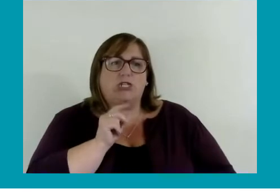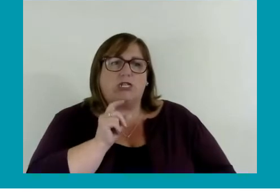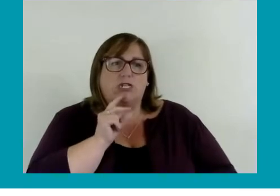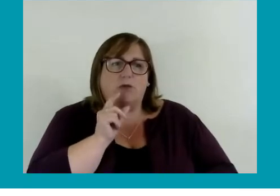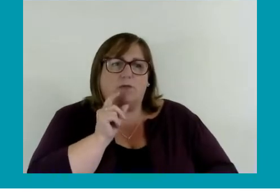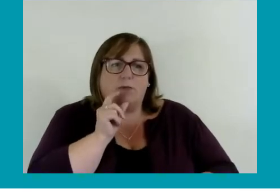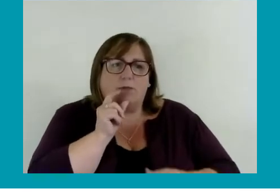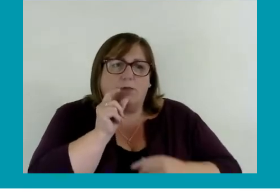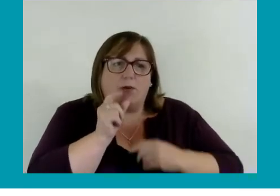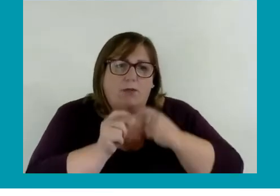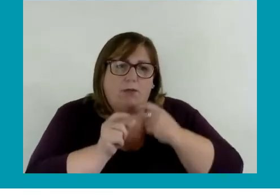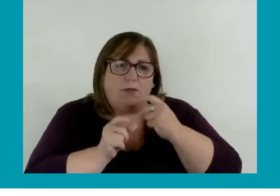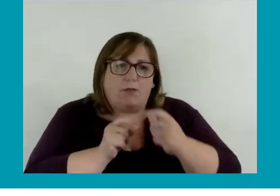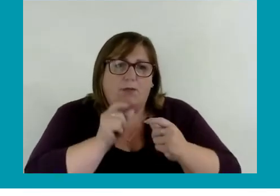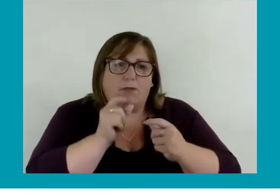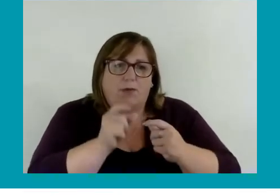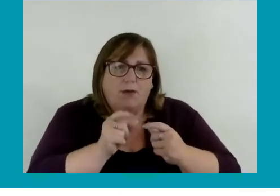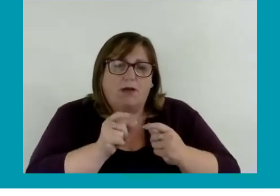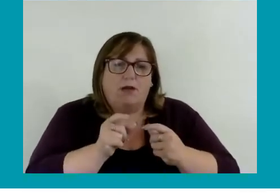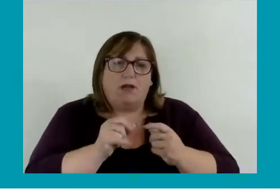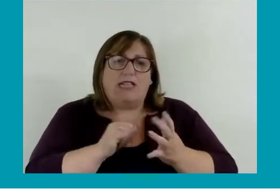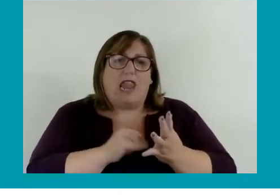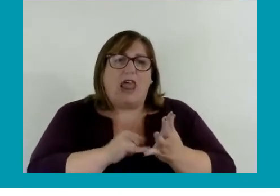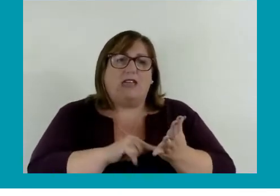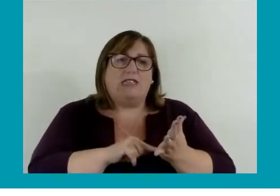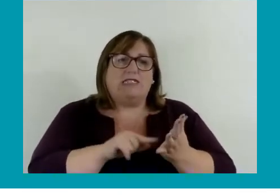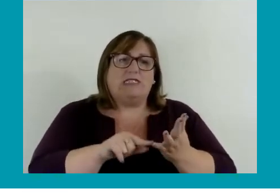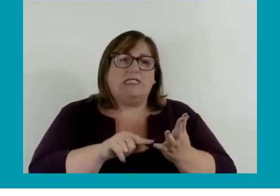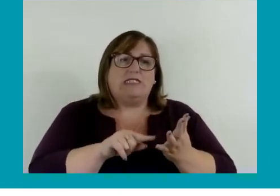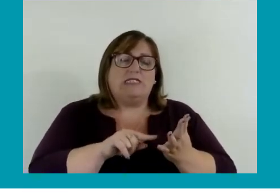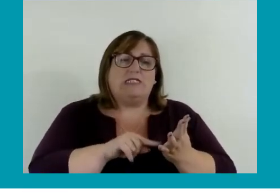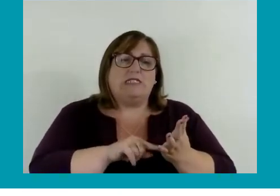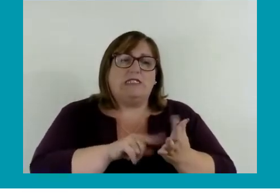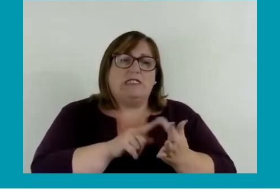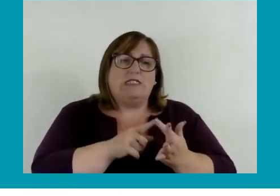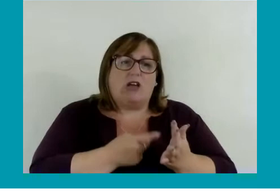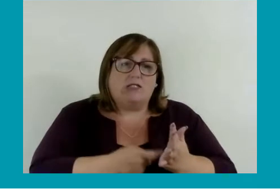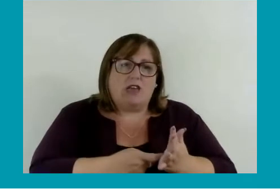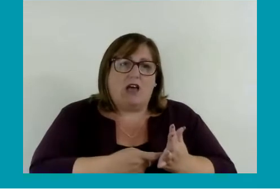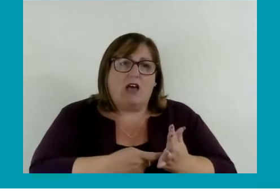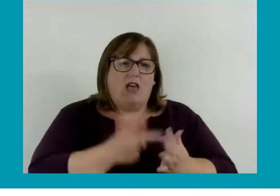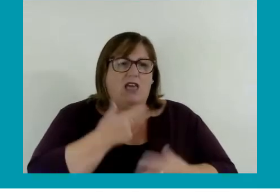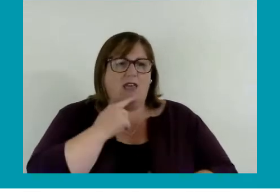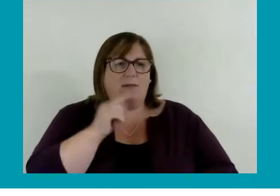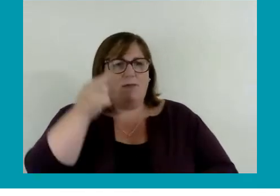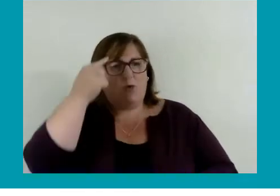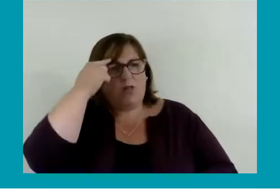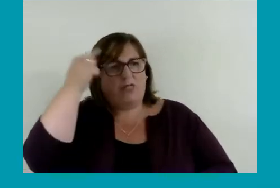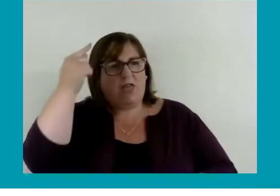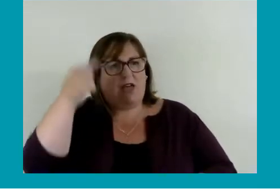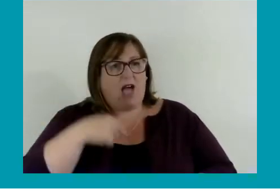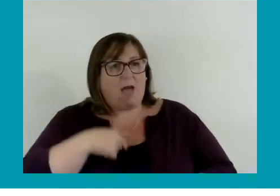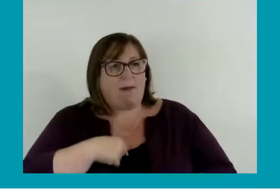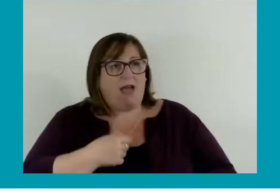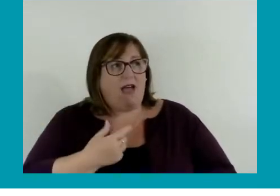attack or that i've suddenly got tourette's uh or if they see me walking with my sticks